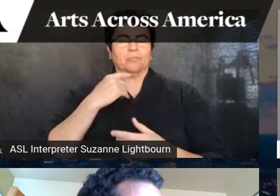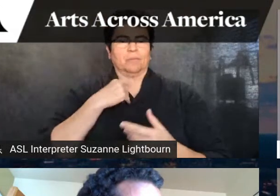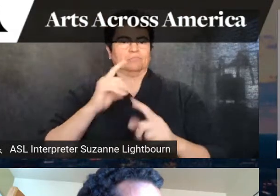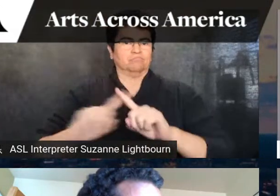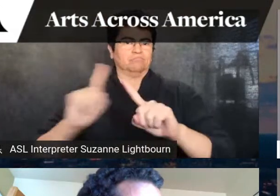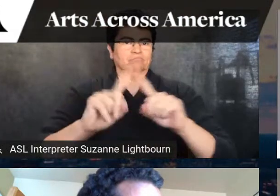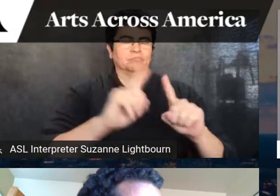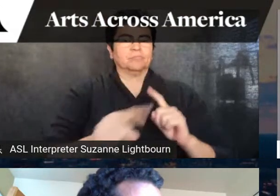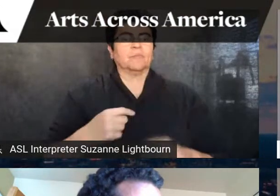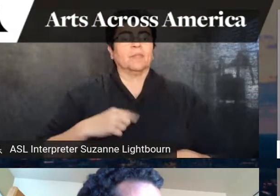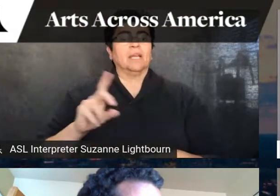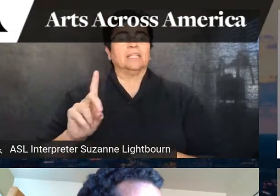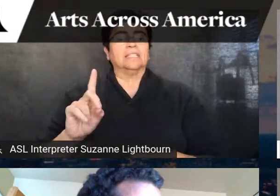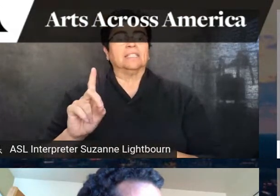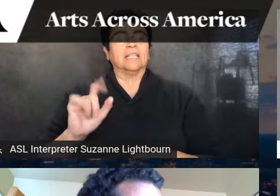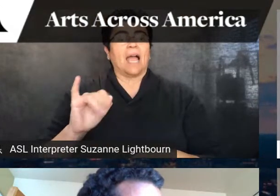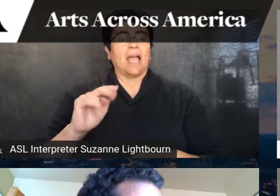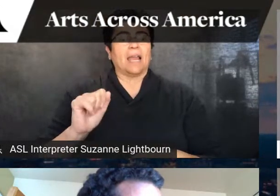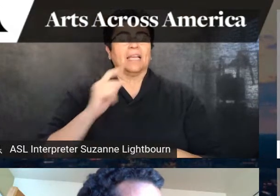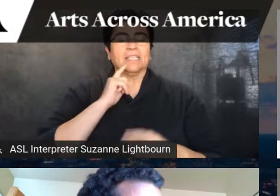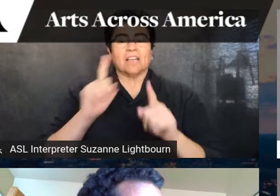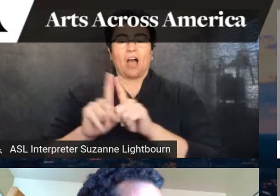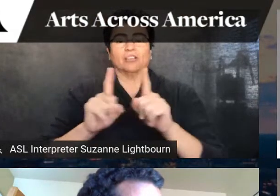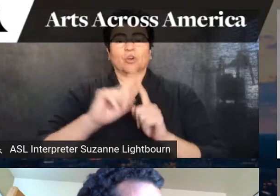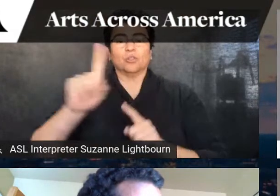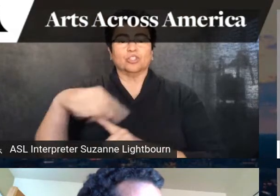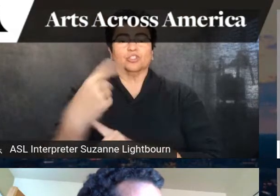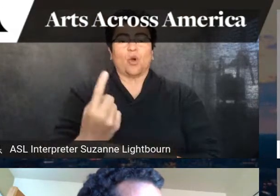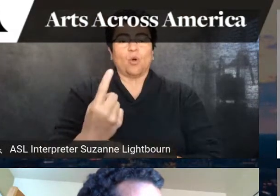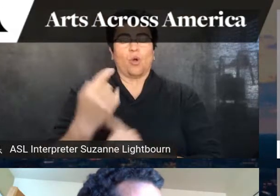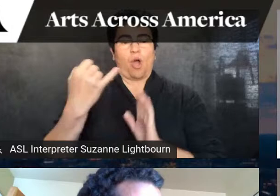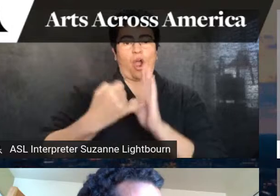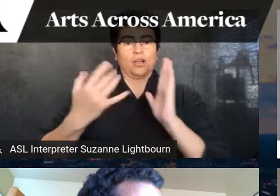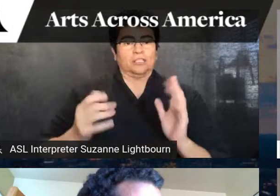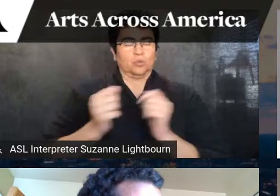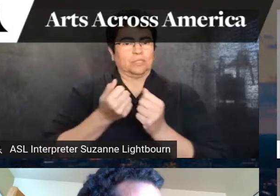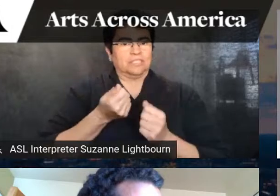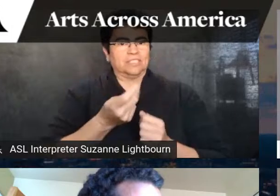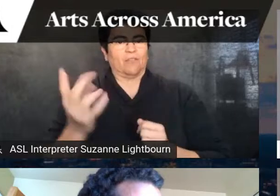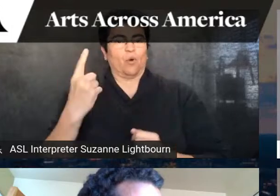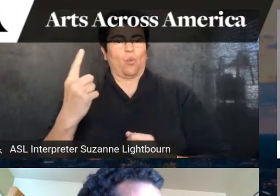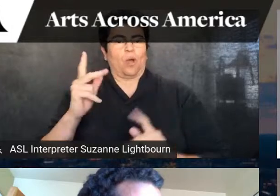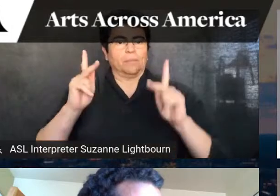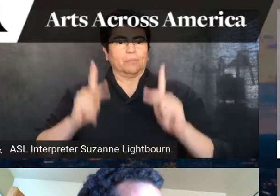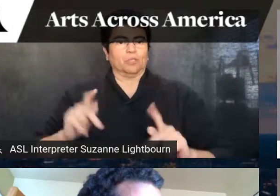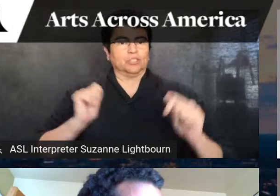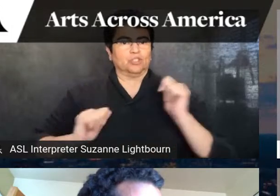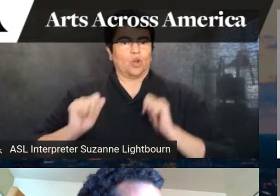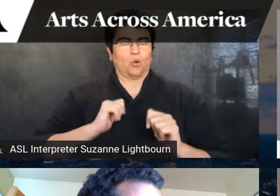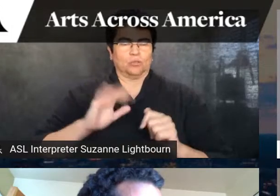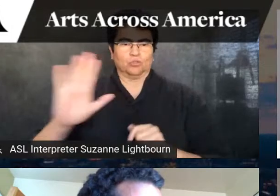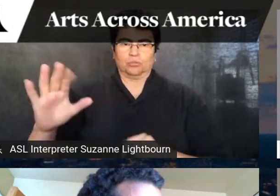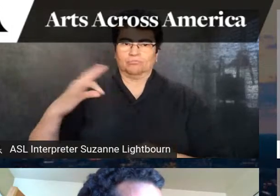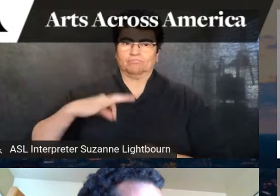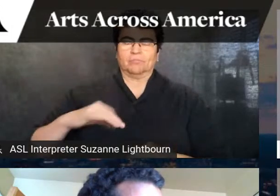Diane is also a solo artist with several one person shows, to her credit, and was the first actress with a disability